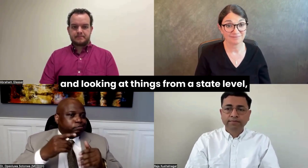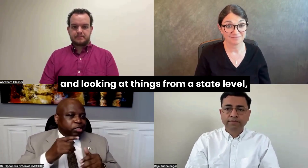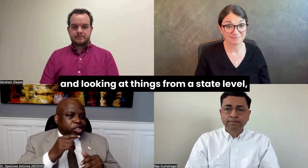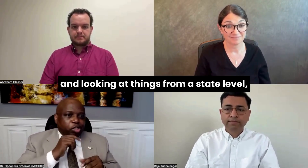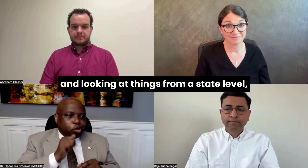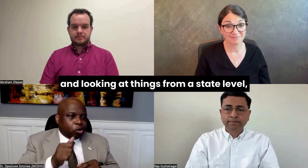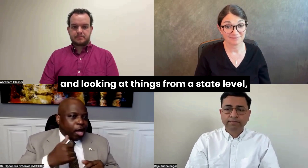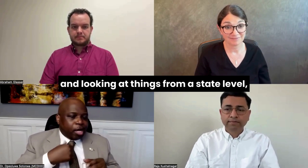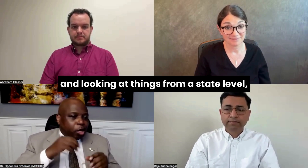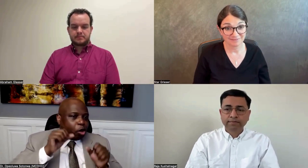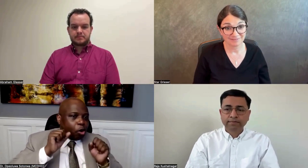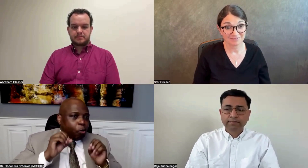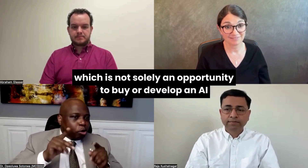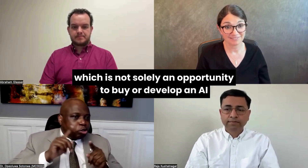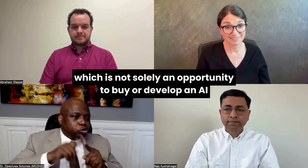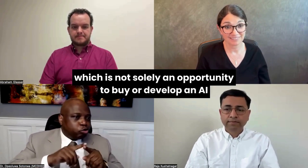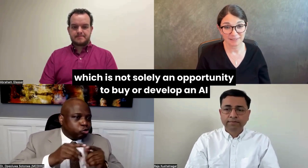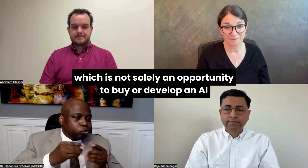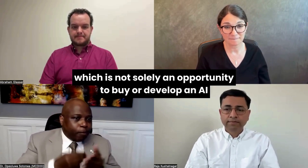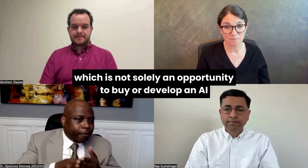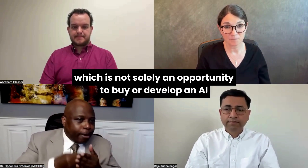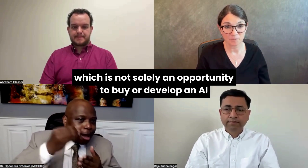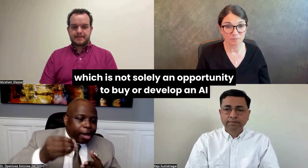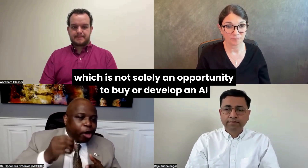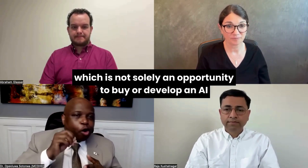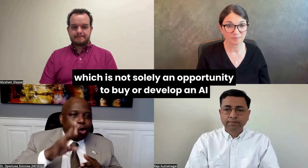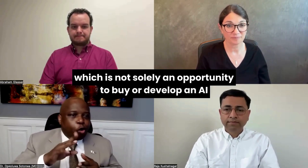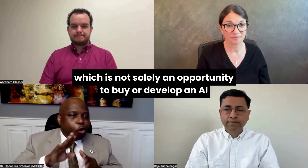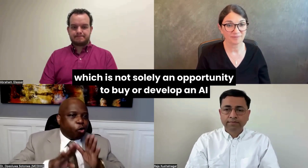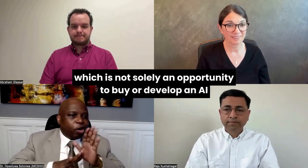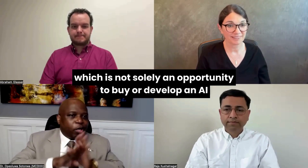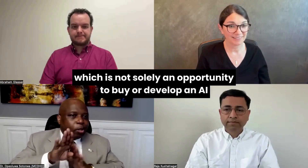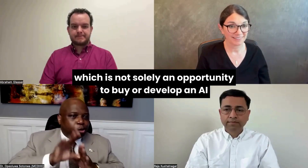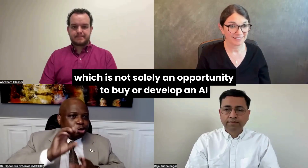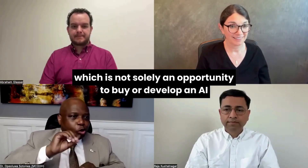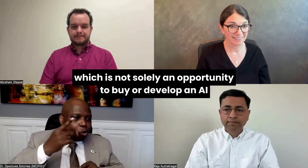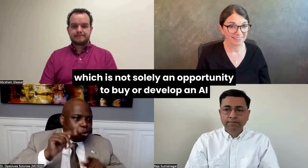which is not solely an opportunity to buy or develop an AI